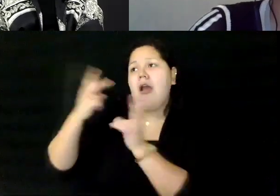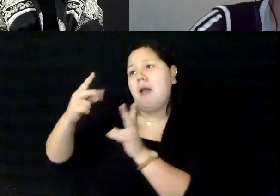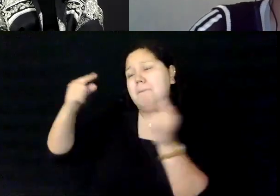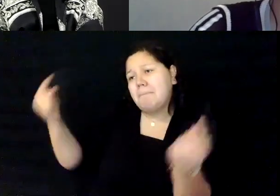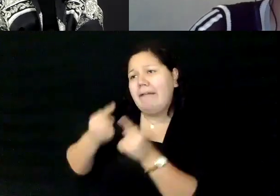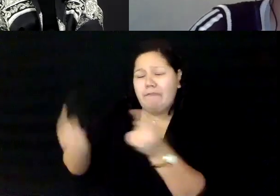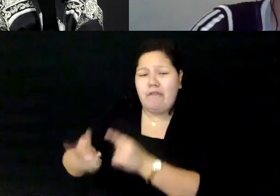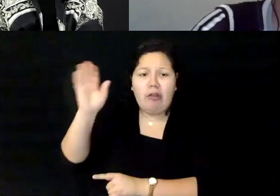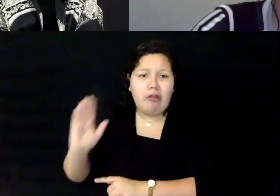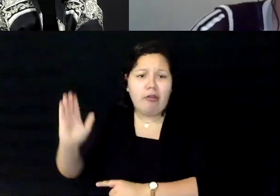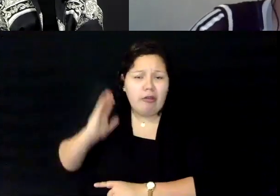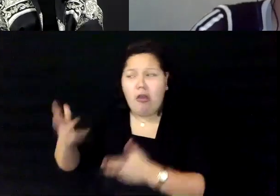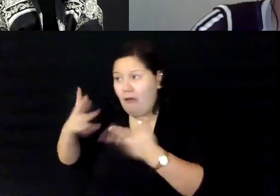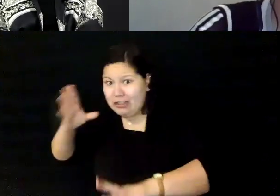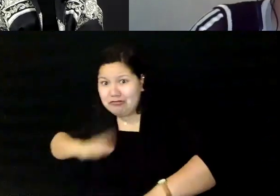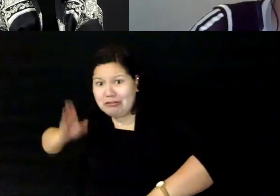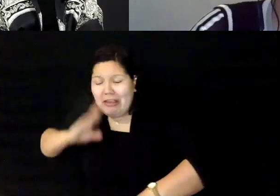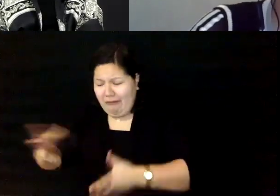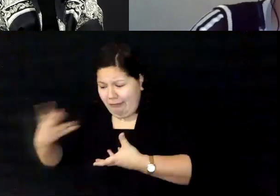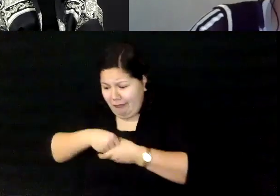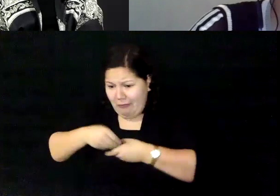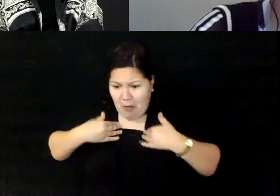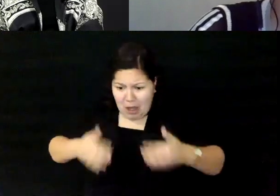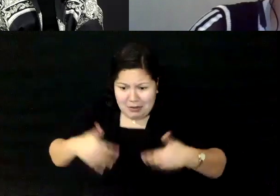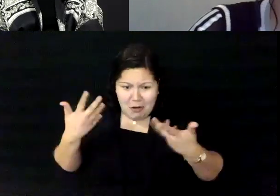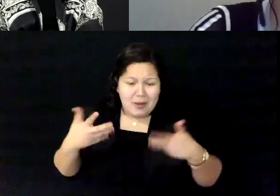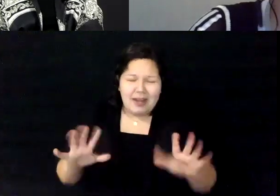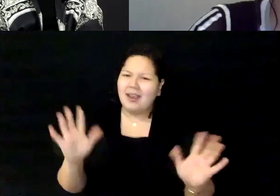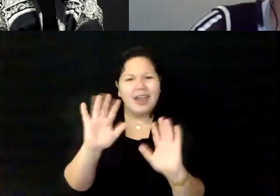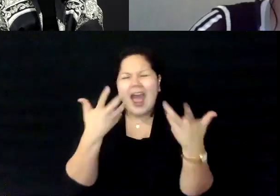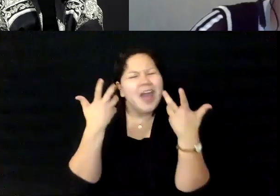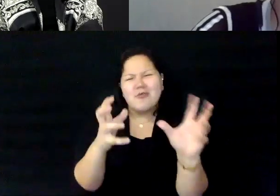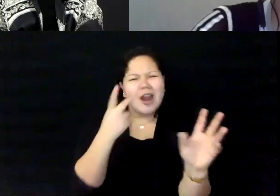all have lived and it's all stored in our body already. Like, you know, I don't, I don't want to